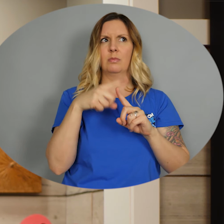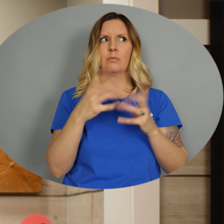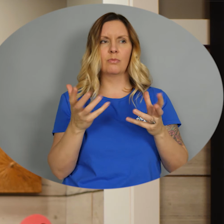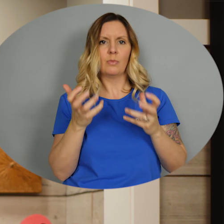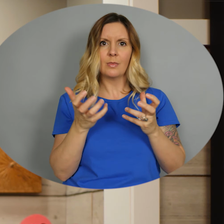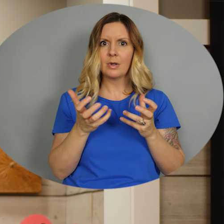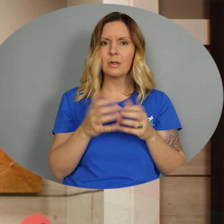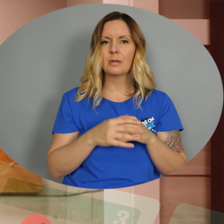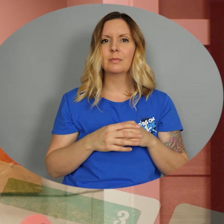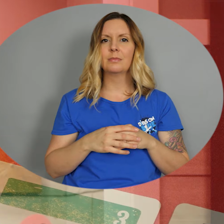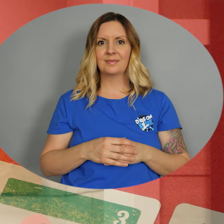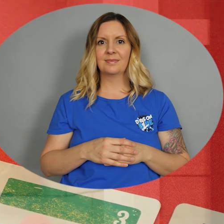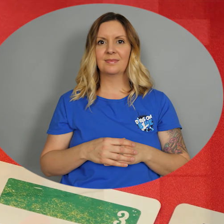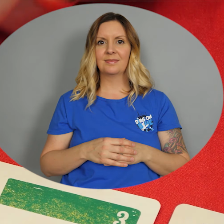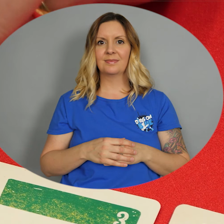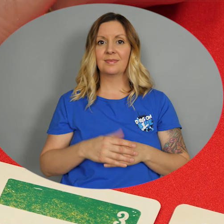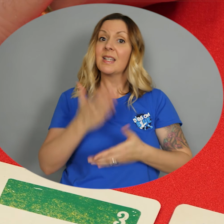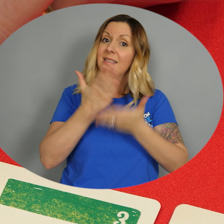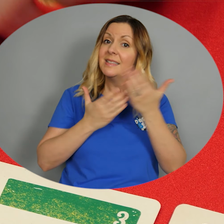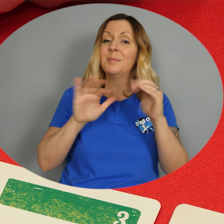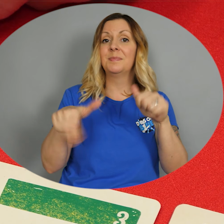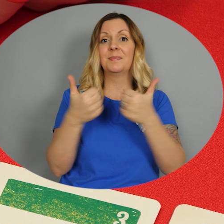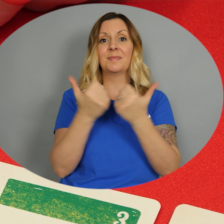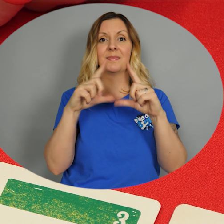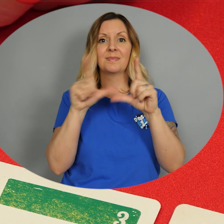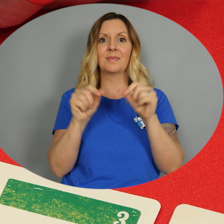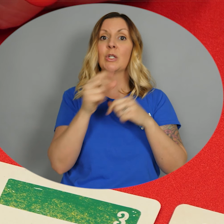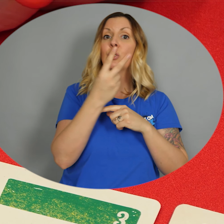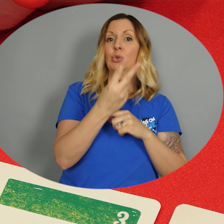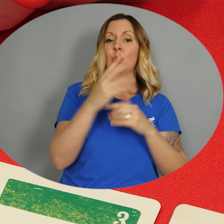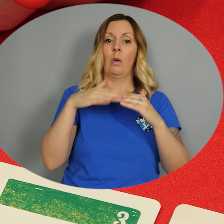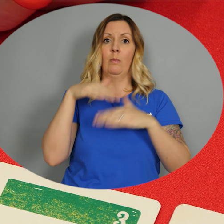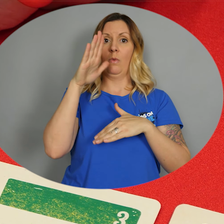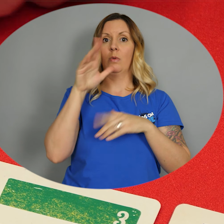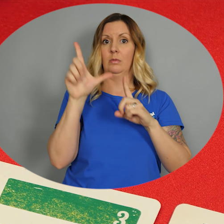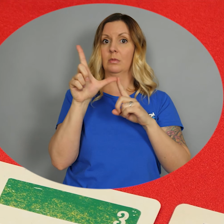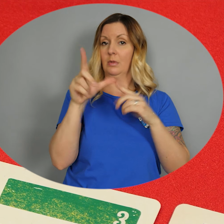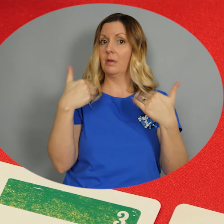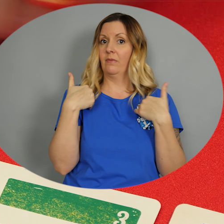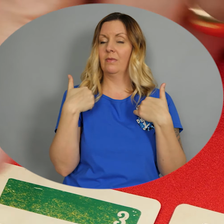word possible. Some challenge cards list 2 or more letters, and if used in your final